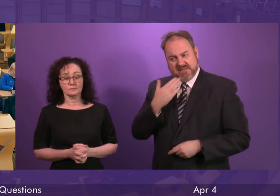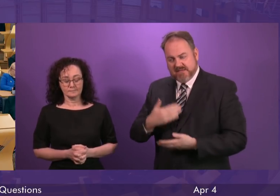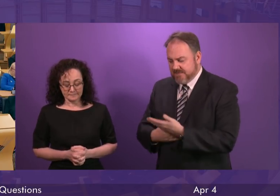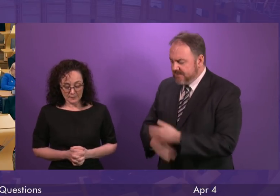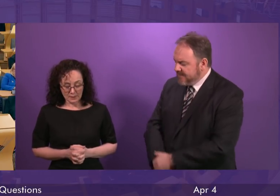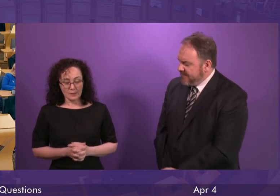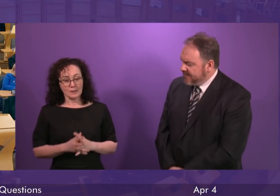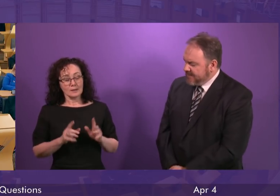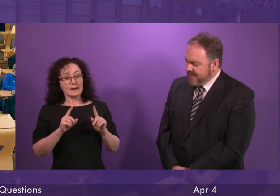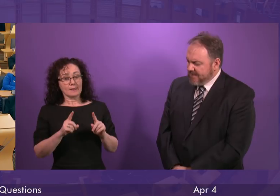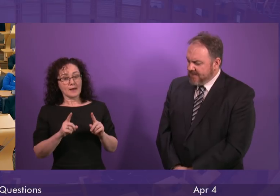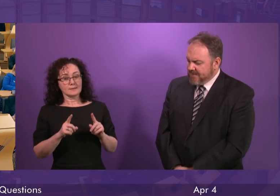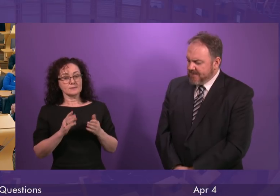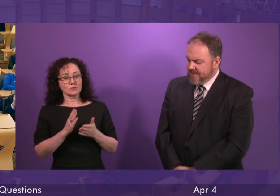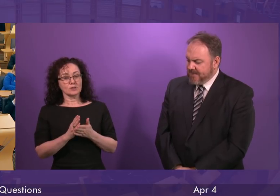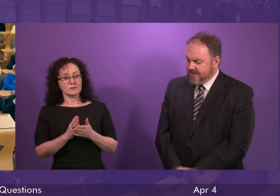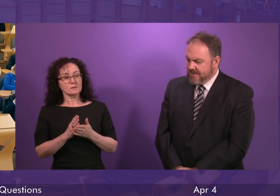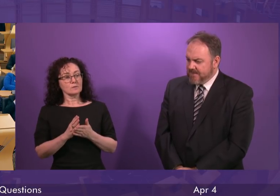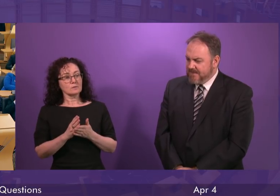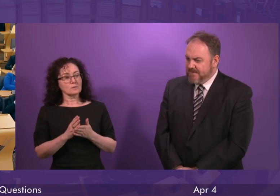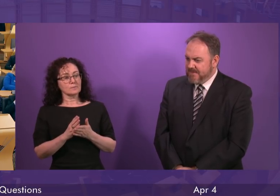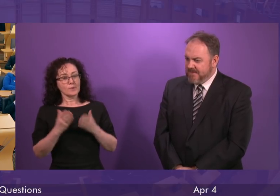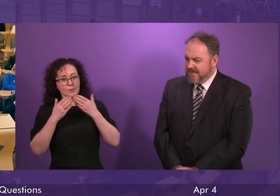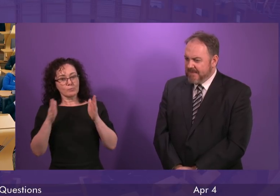The First Minister: That is the broad assurance that we have from